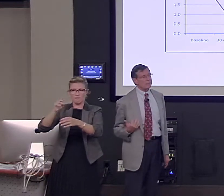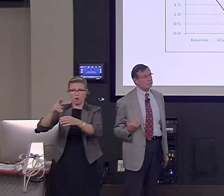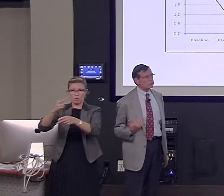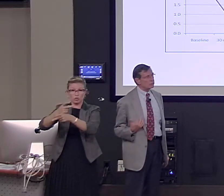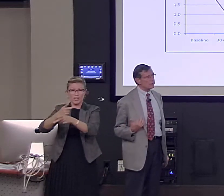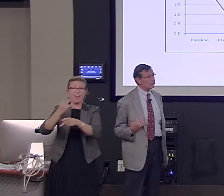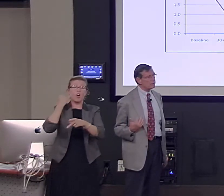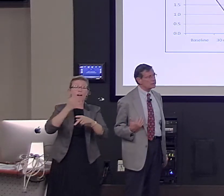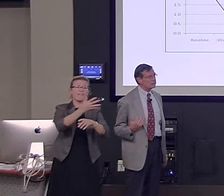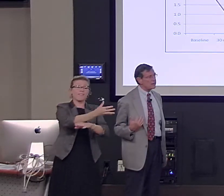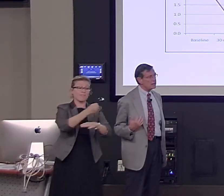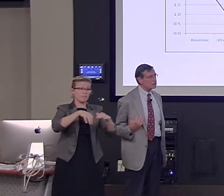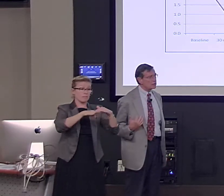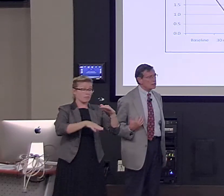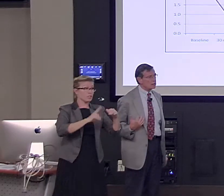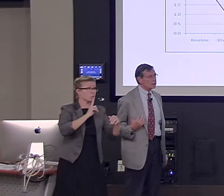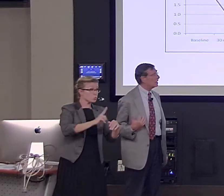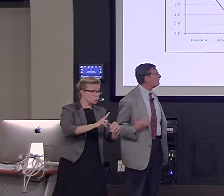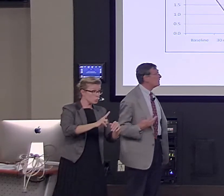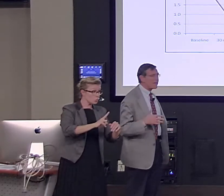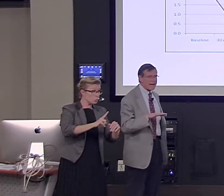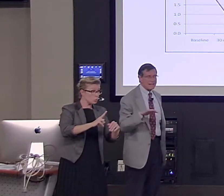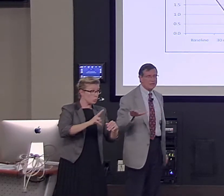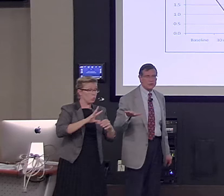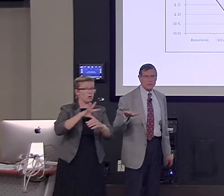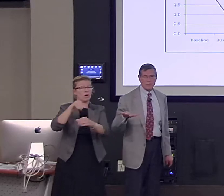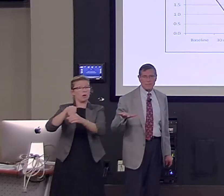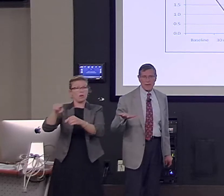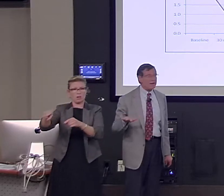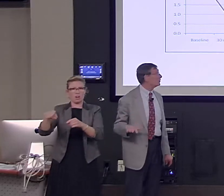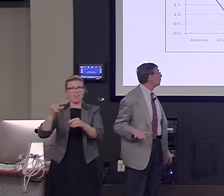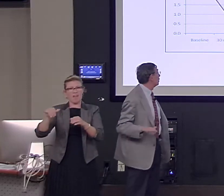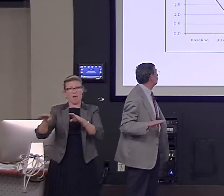before 24 months of age, that indiscriminate behavior all